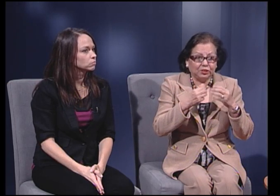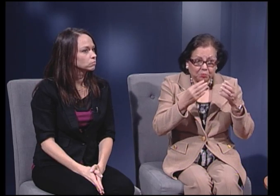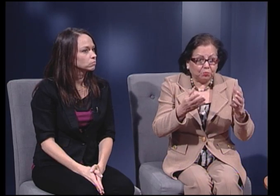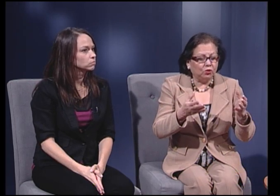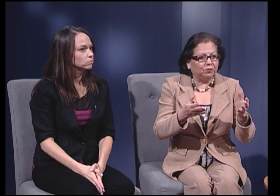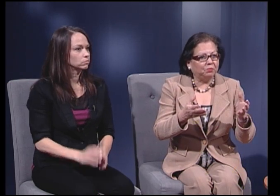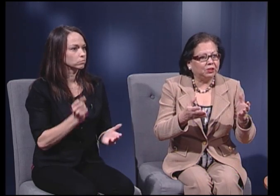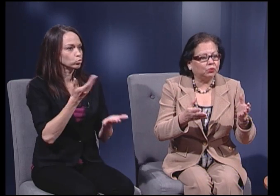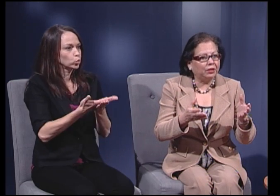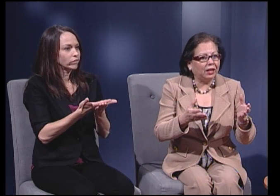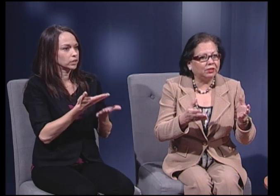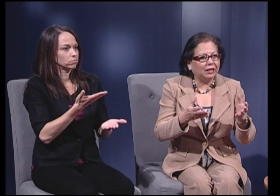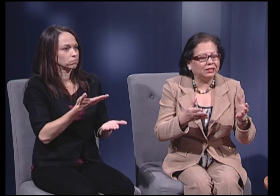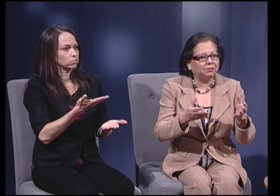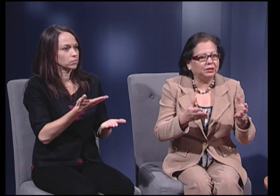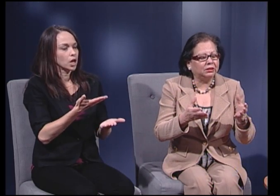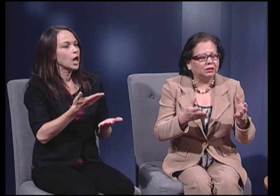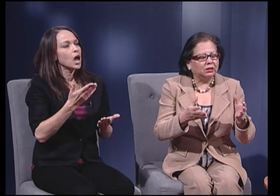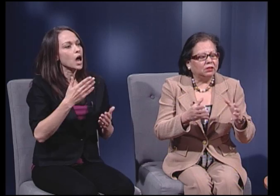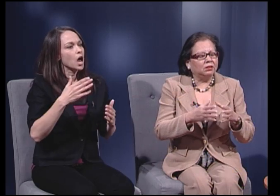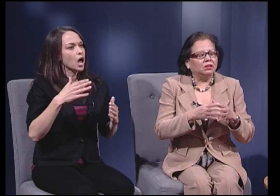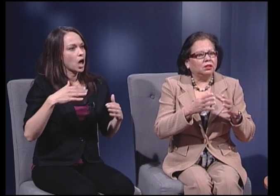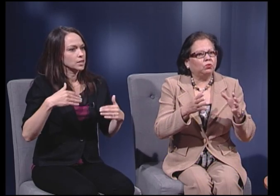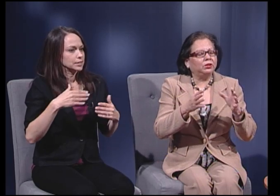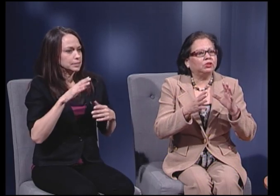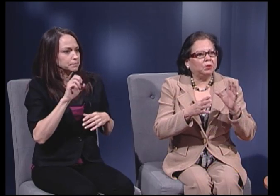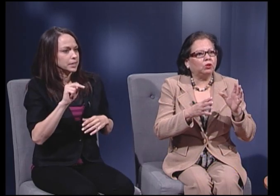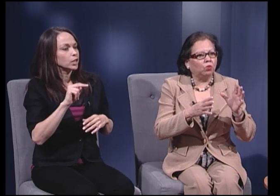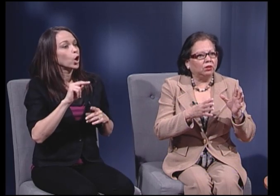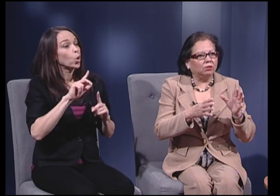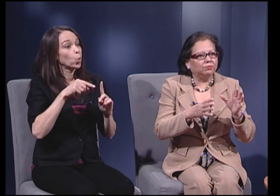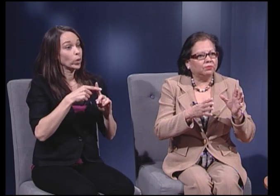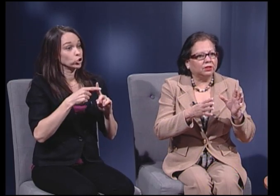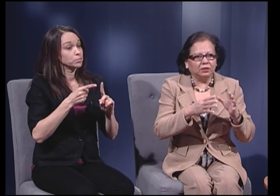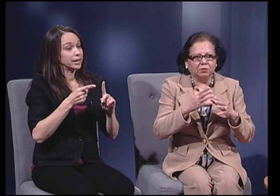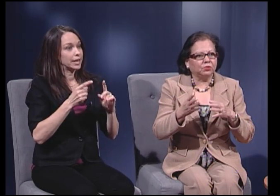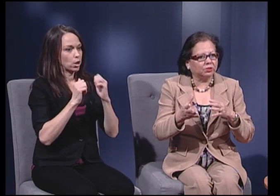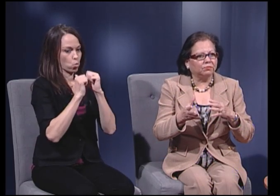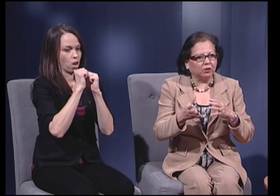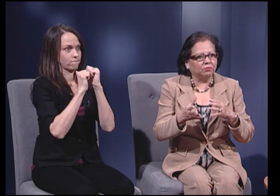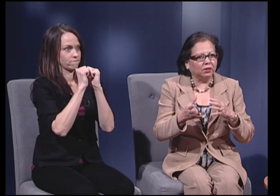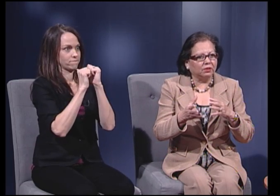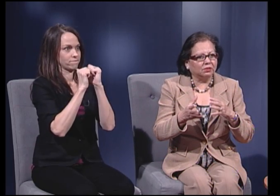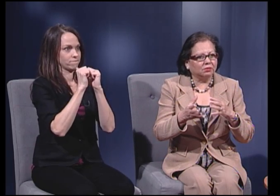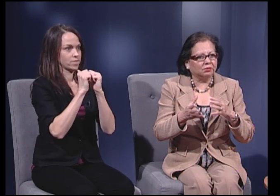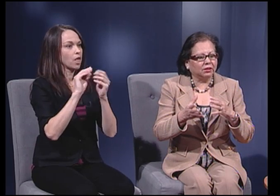It's been proven because we-- it hasn't been-- when there's been a run off, the numbers verify, okay?